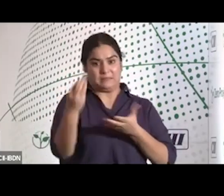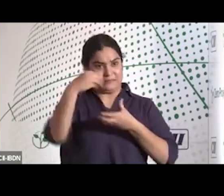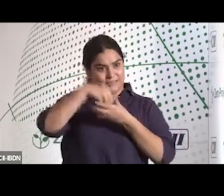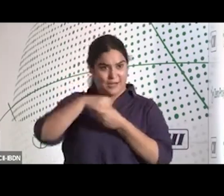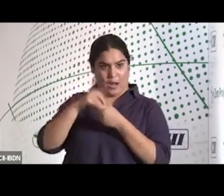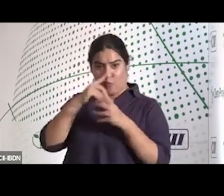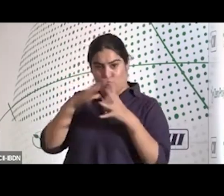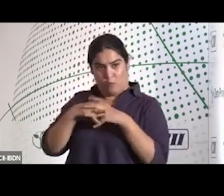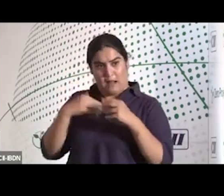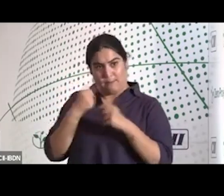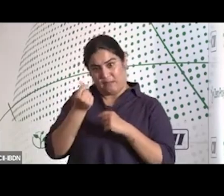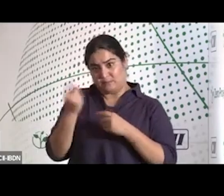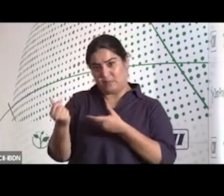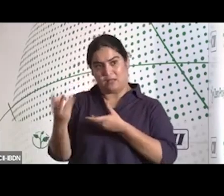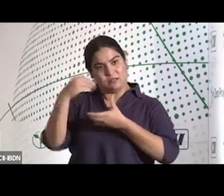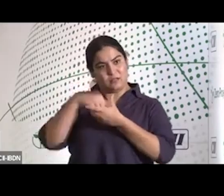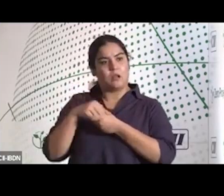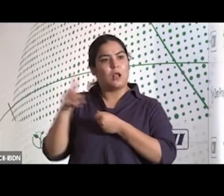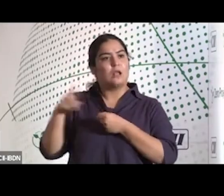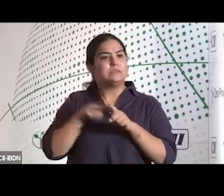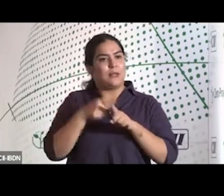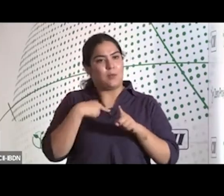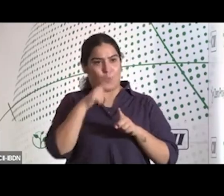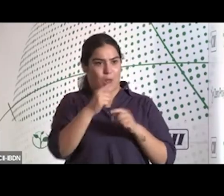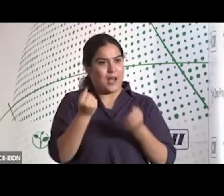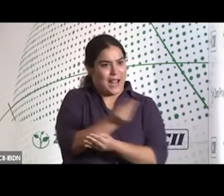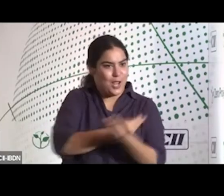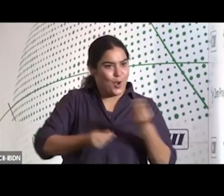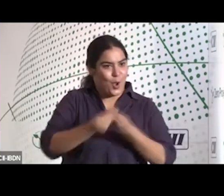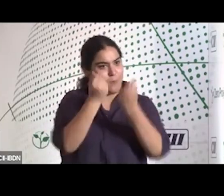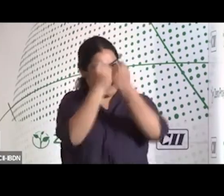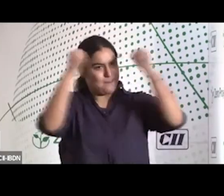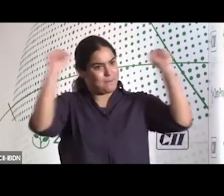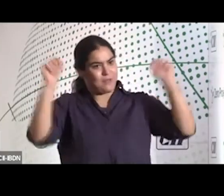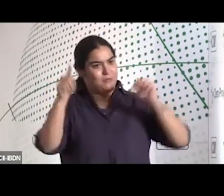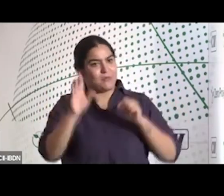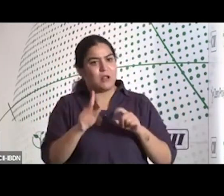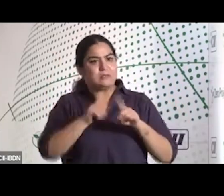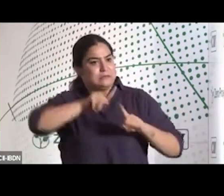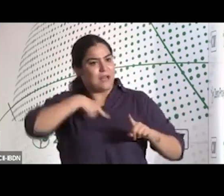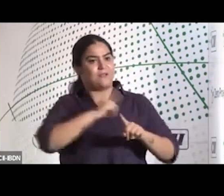because it's not economic empowerment it's the betterment of the whole family.